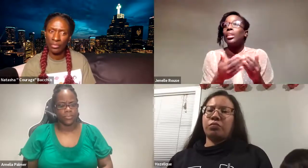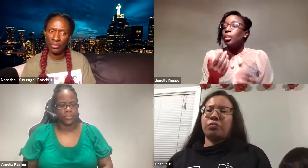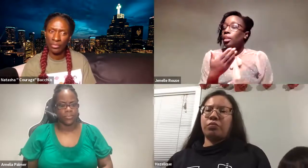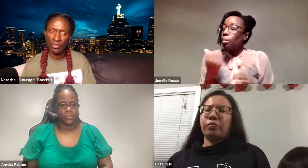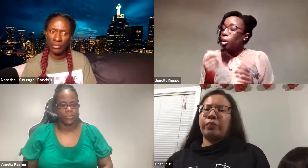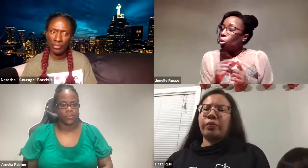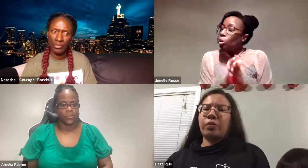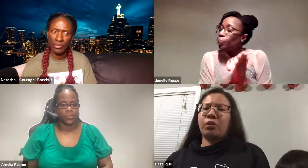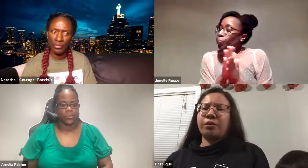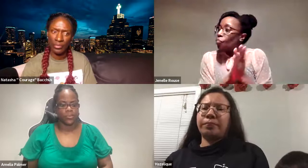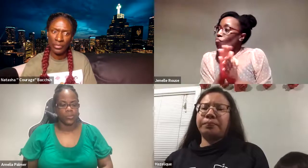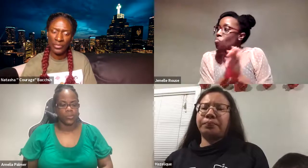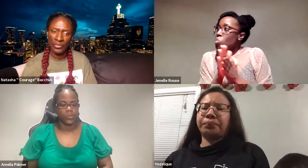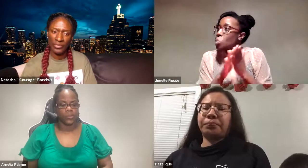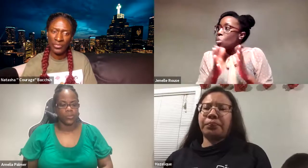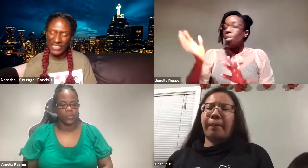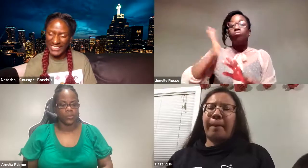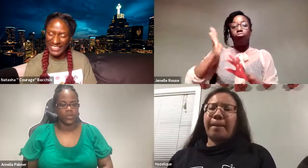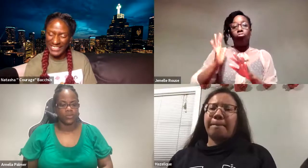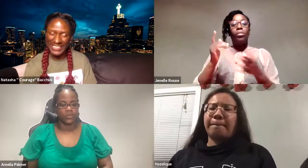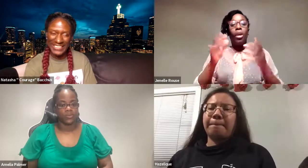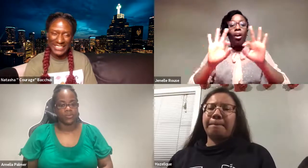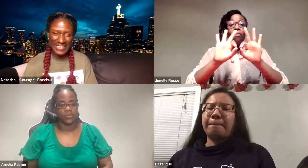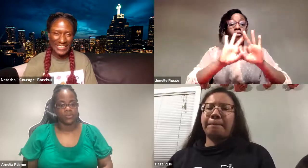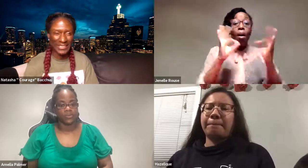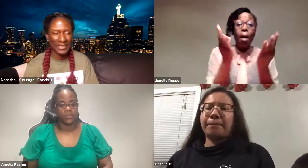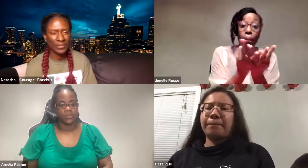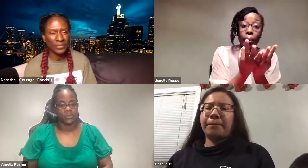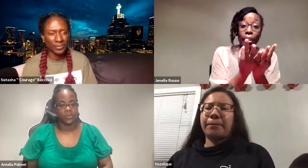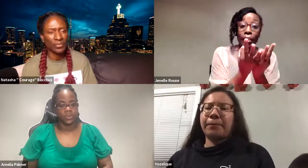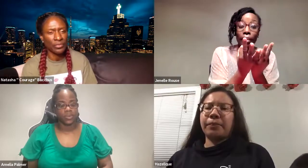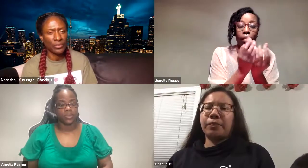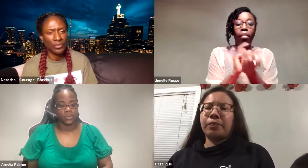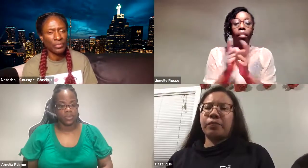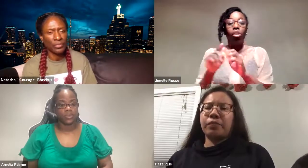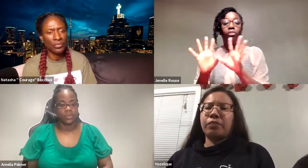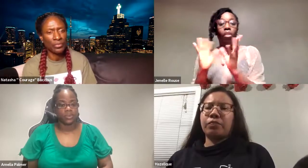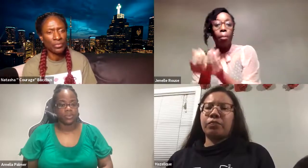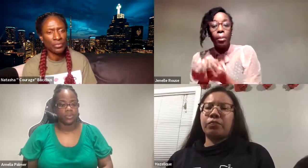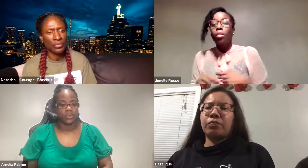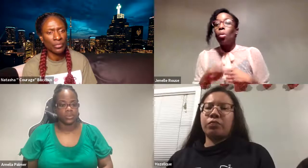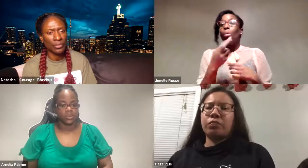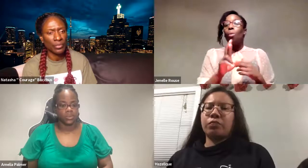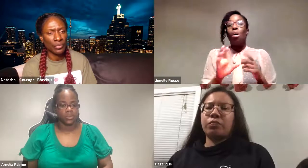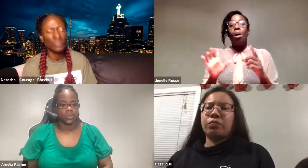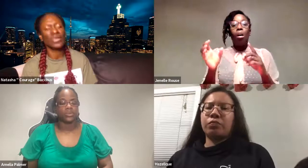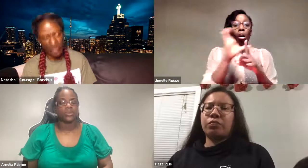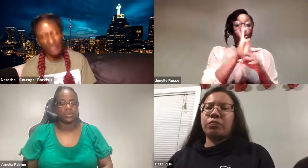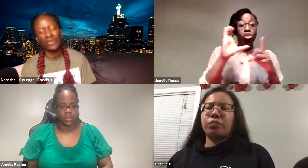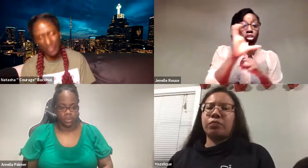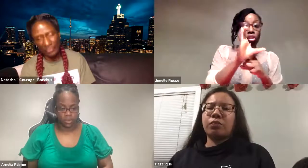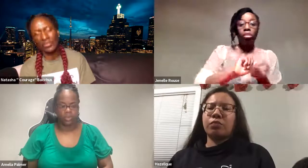don't become locked in. how do i explain this better... so for example the sign for family